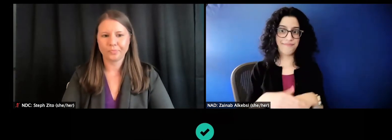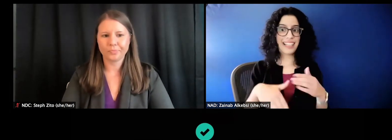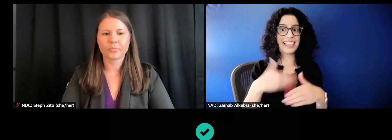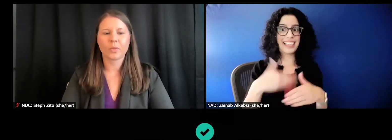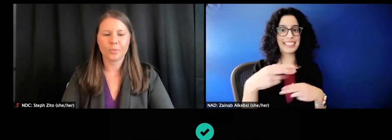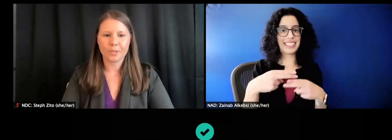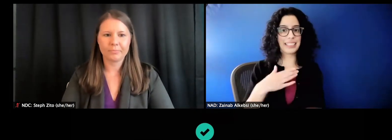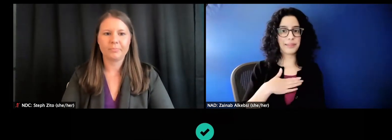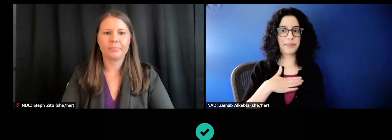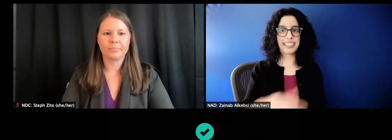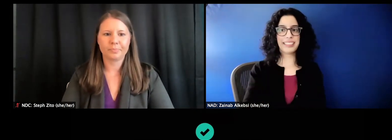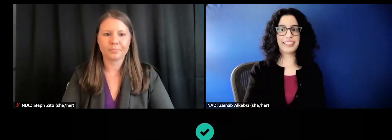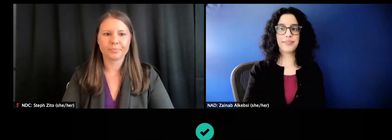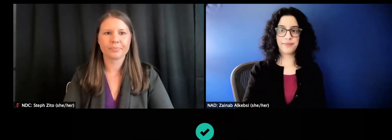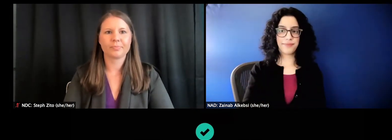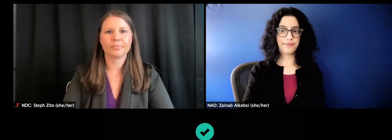applicable here. Next slide, please.